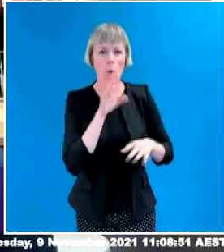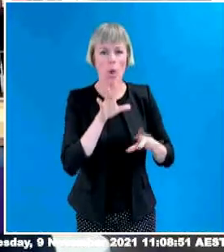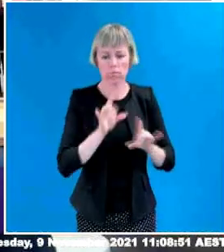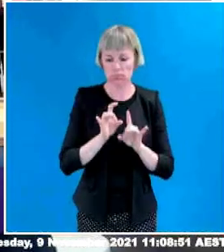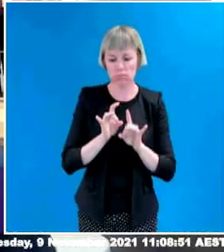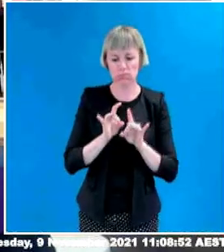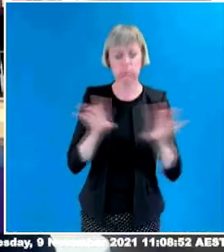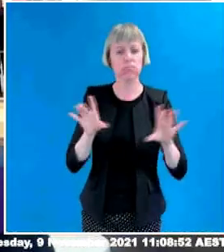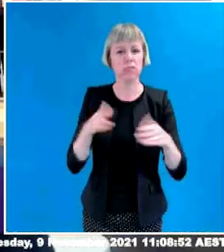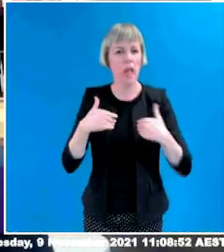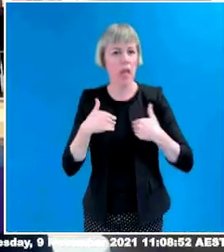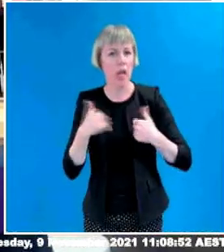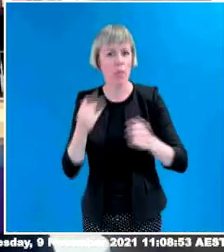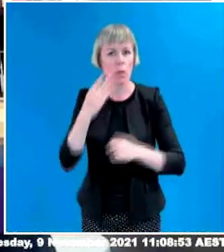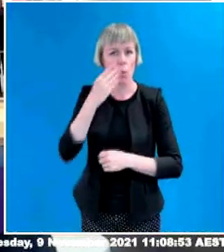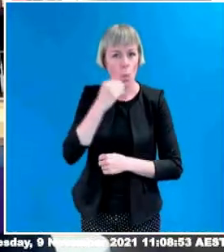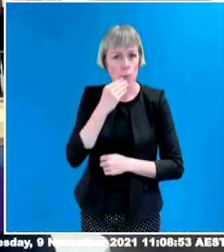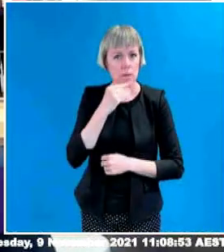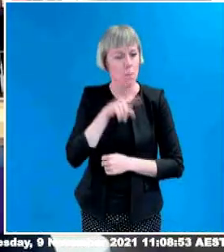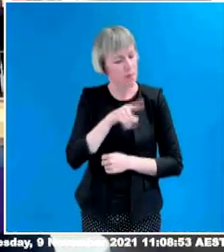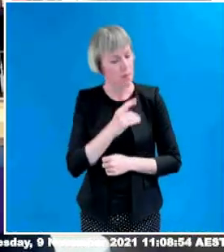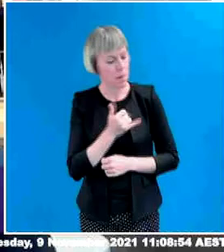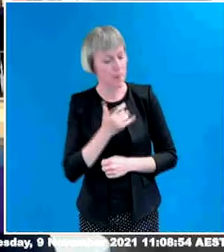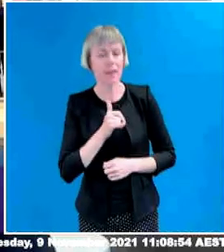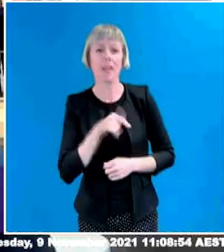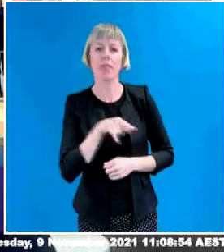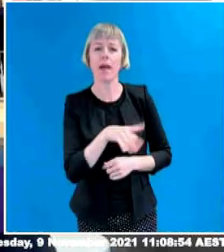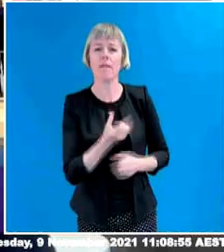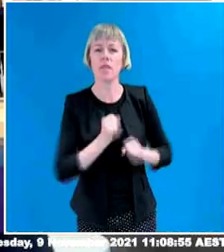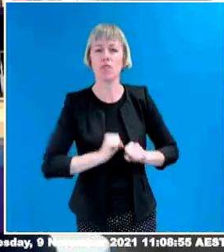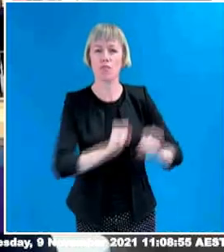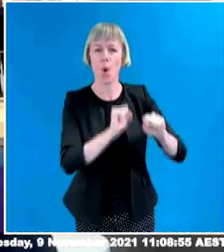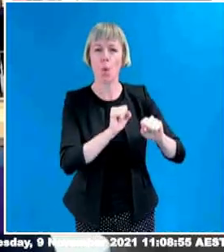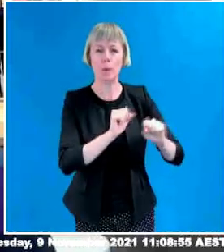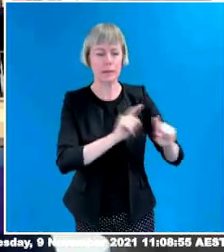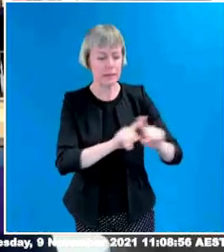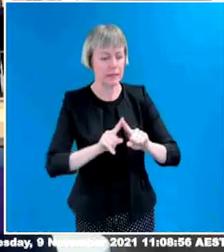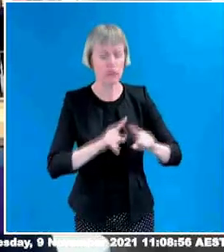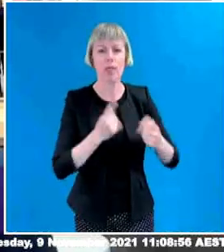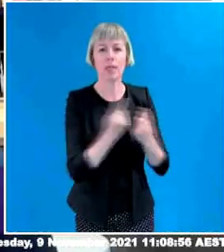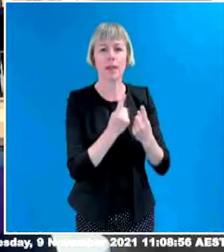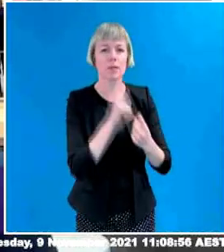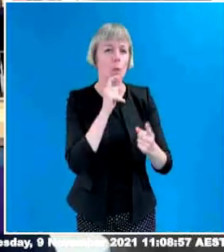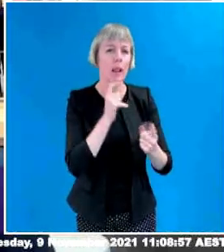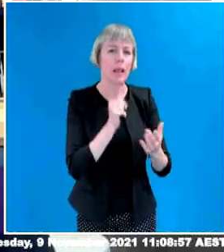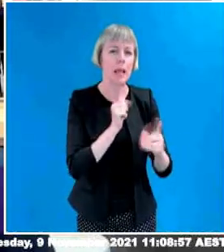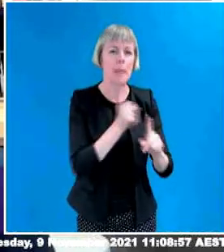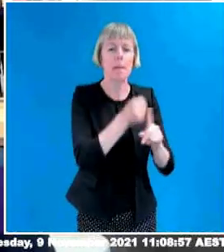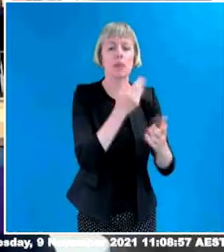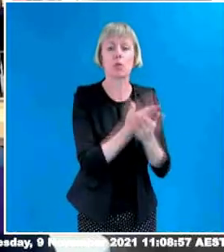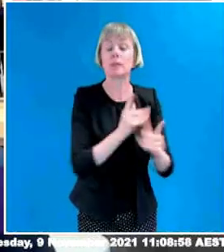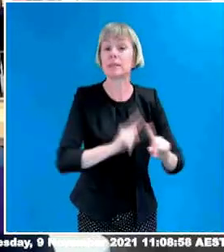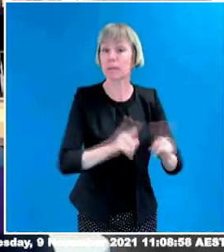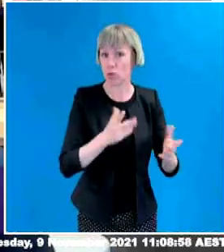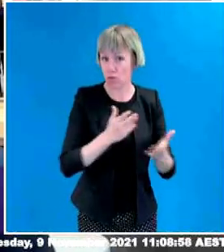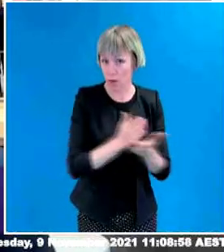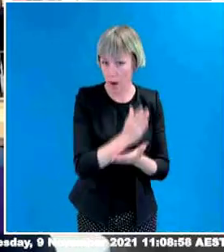So there is flexibility in understanding that while all internationally recognised human rights might be considered, there is a way